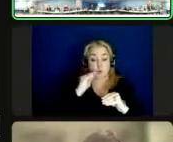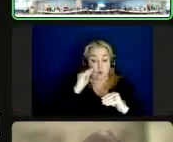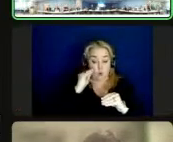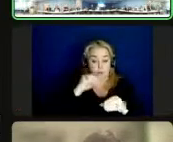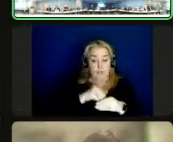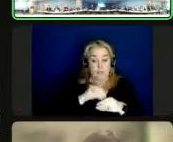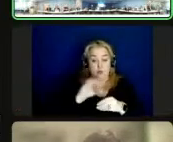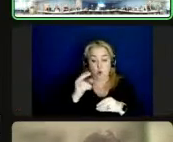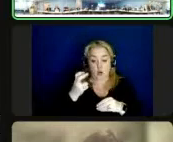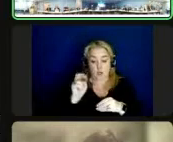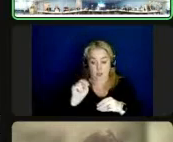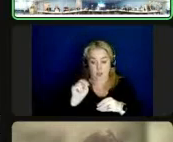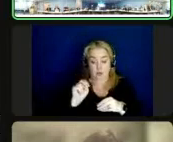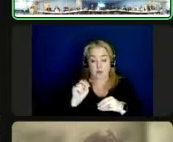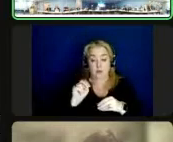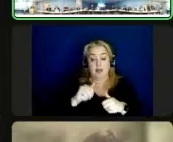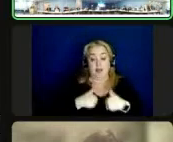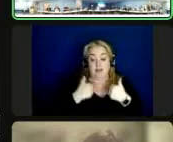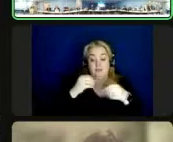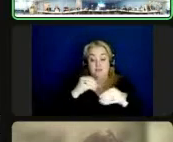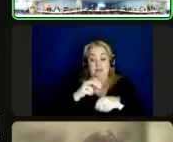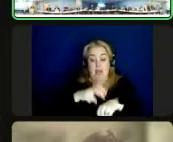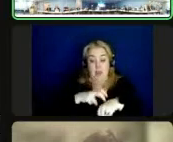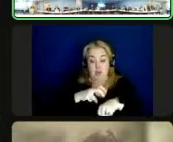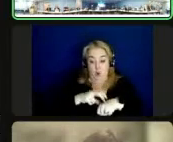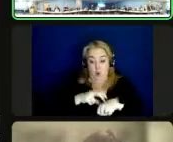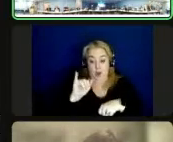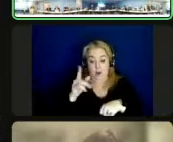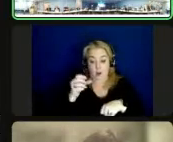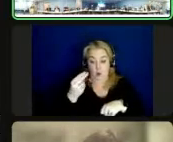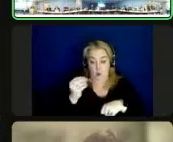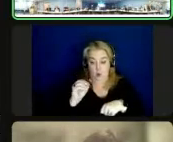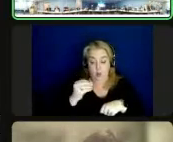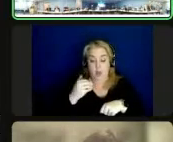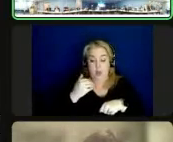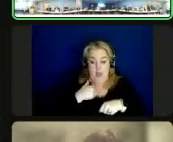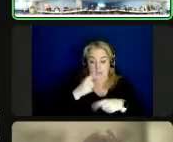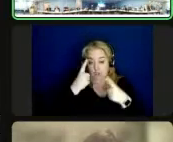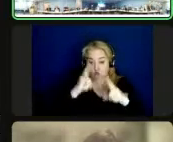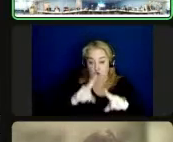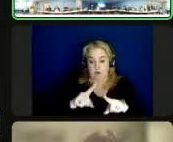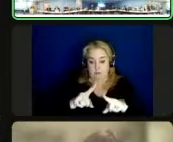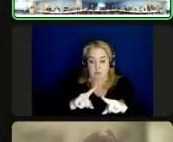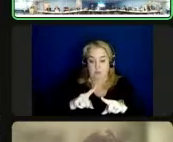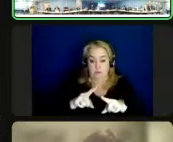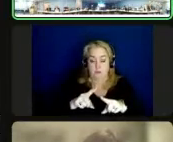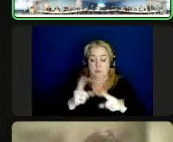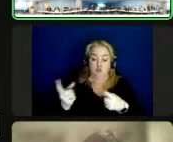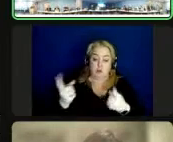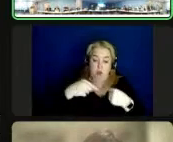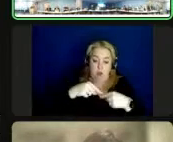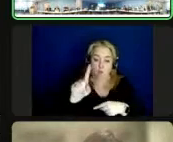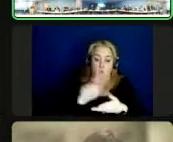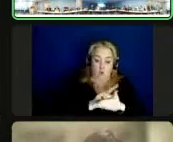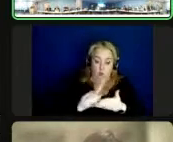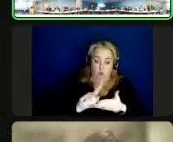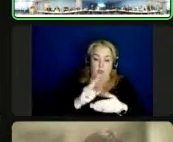IN FACT, A COLLEAGUE MINE AT